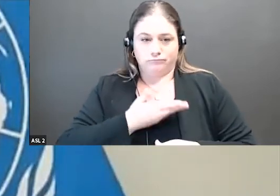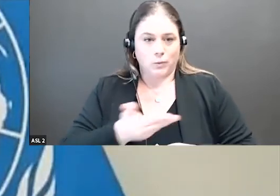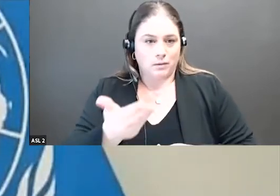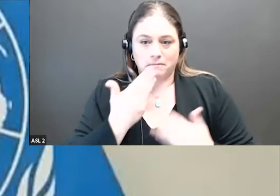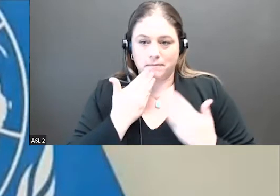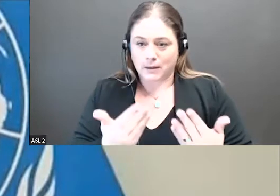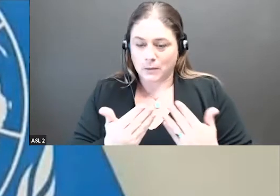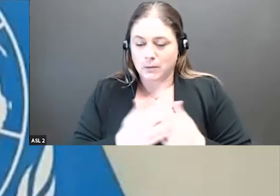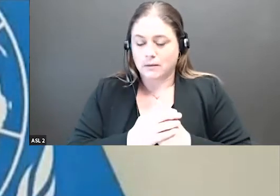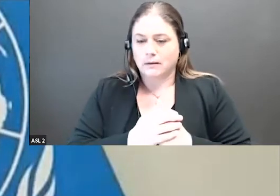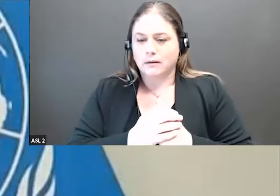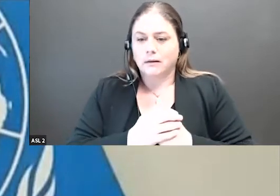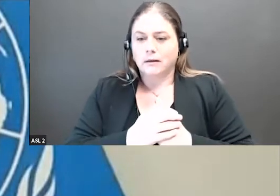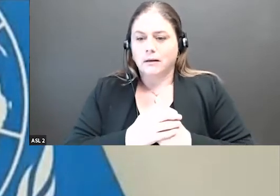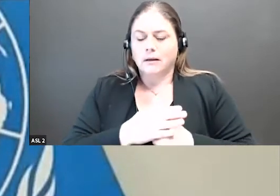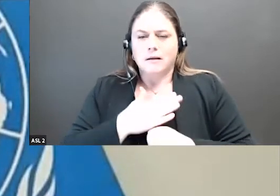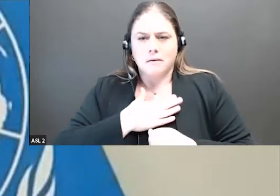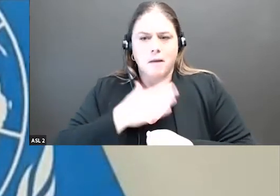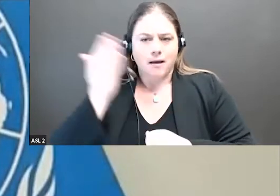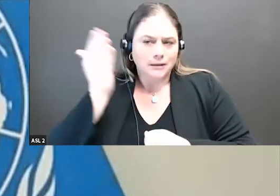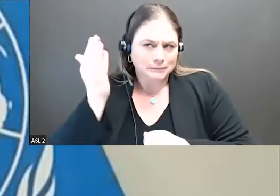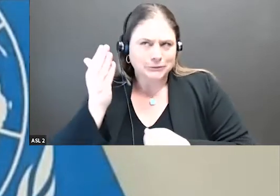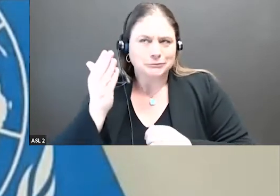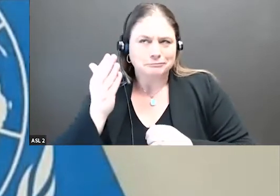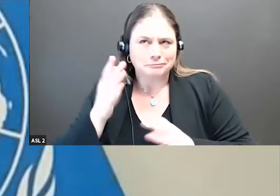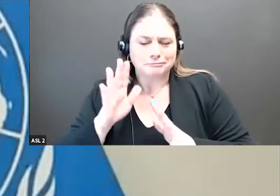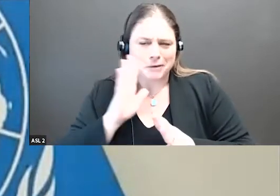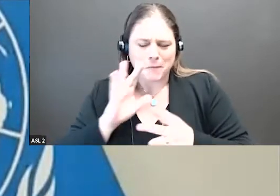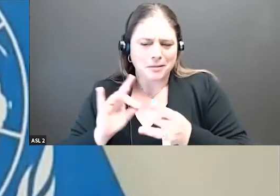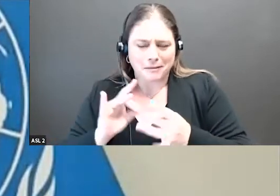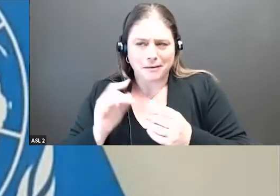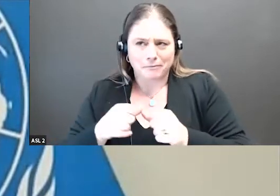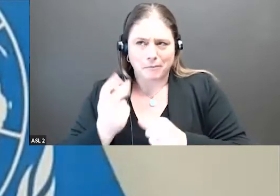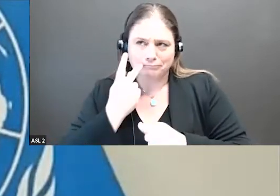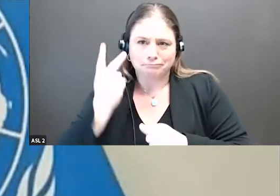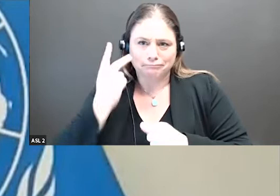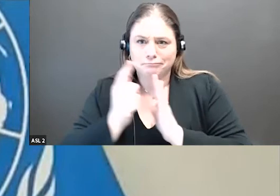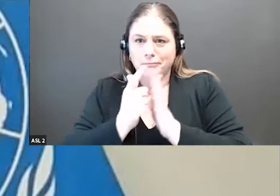in my speech, I also remember those days in my long association with Alec.